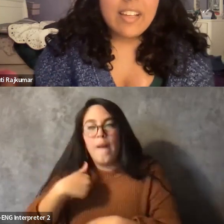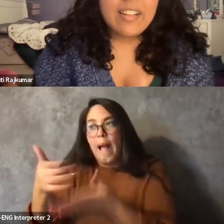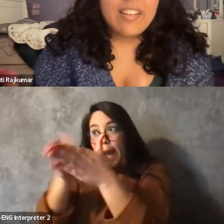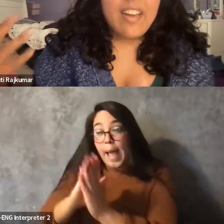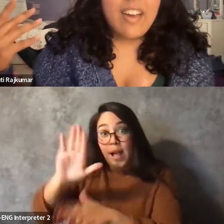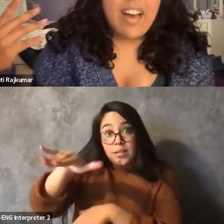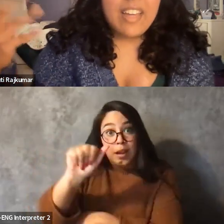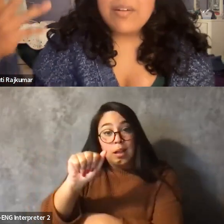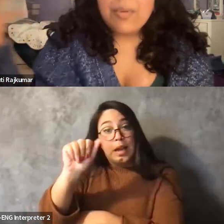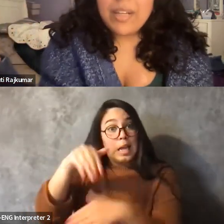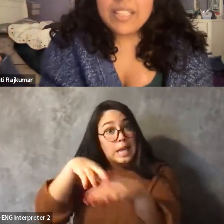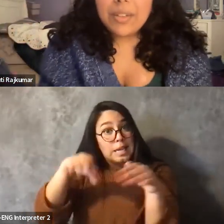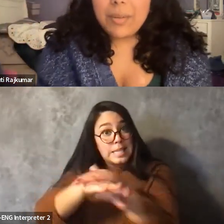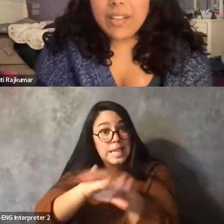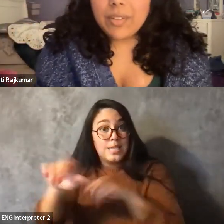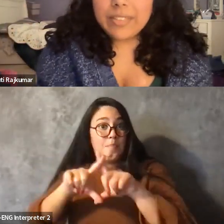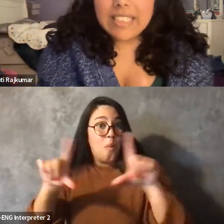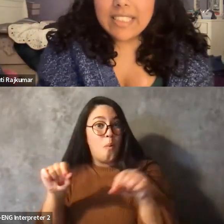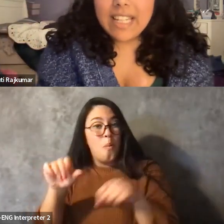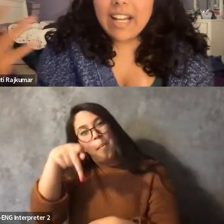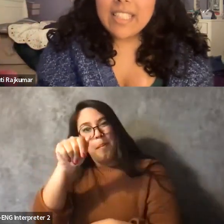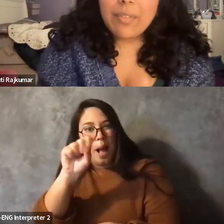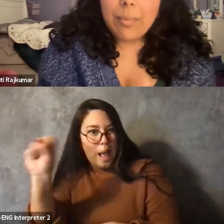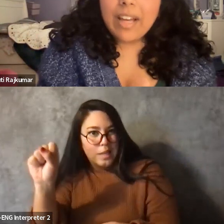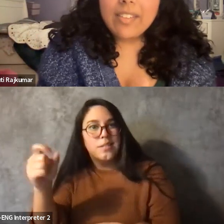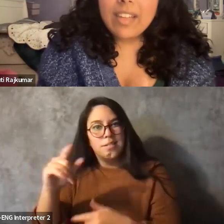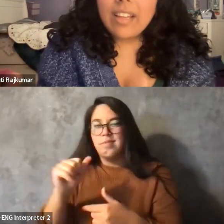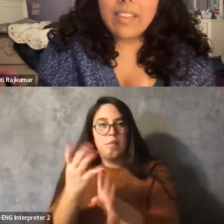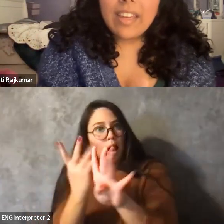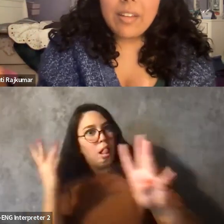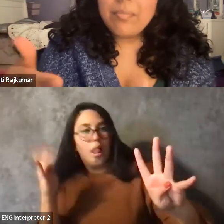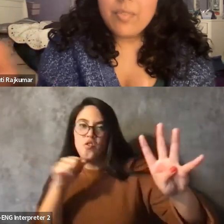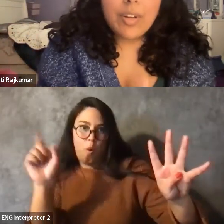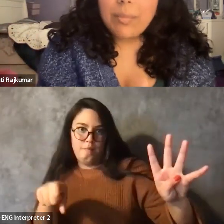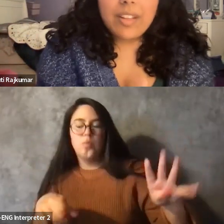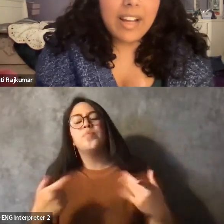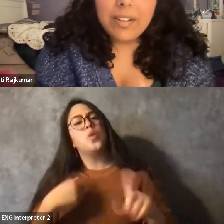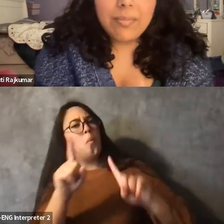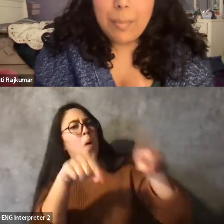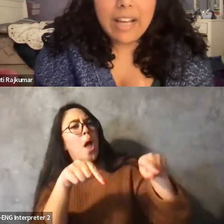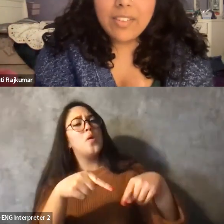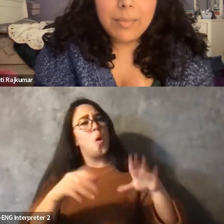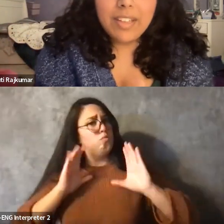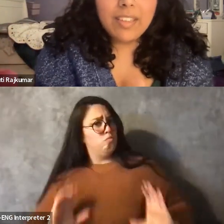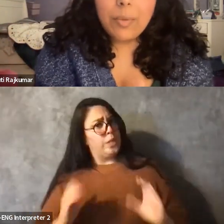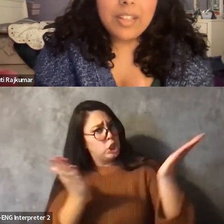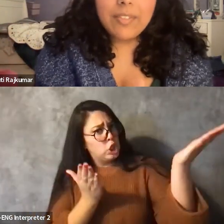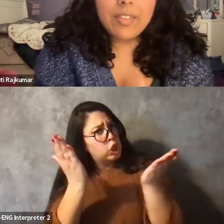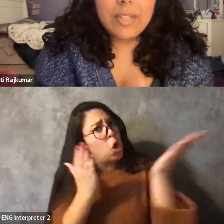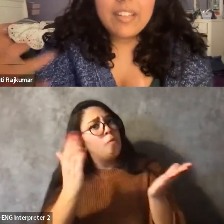and I ended up going to guest services and asking for the pass, and they straight up denied the pass to me, and they wouldn't give it to me.